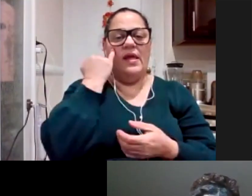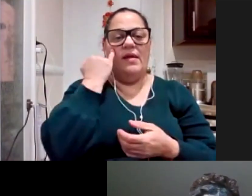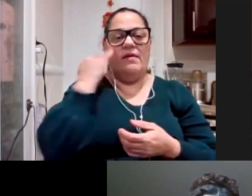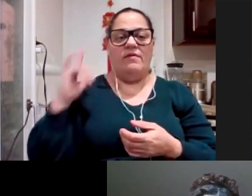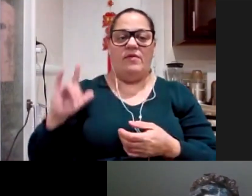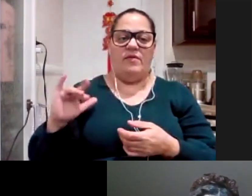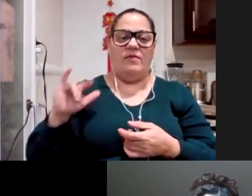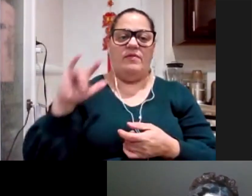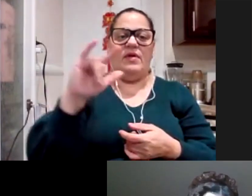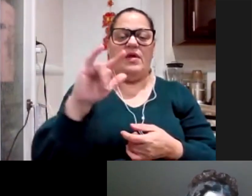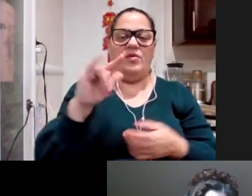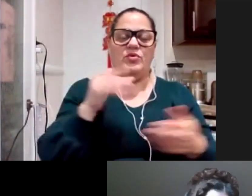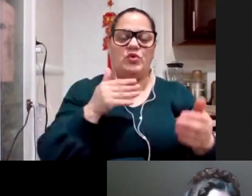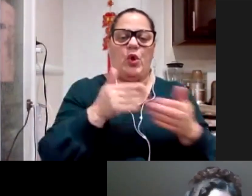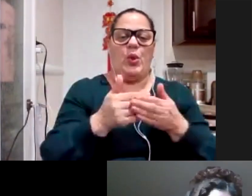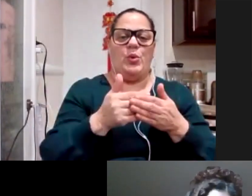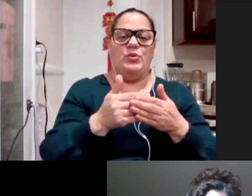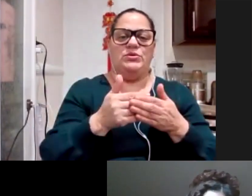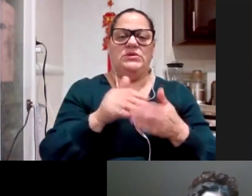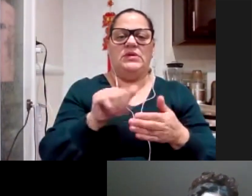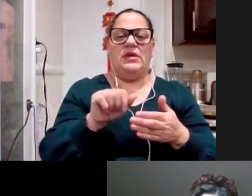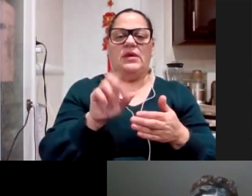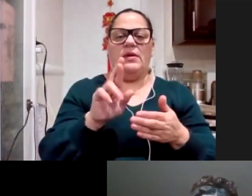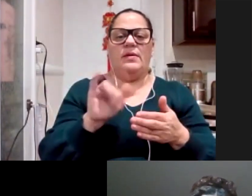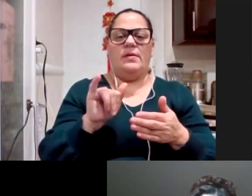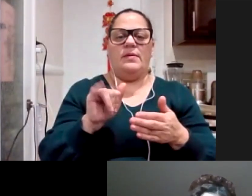what would be the closest airport? [CHRIS] Well, we're not we're not